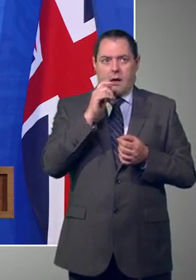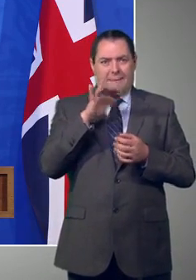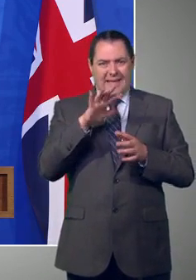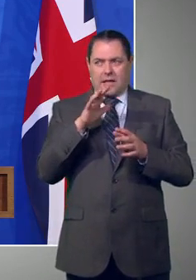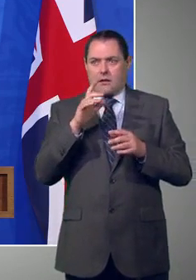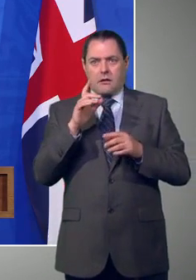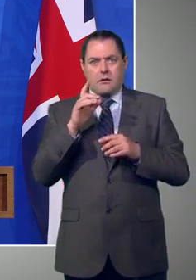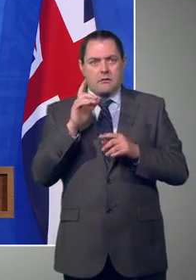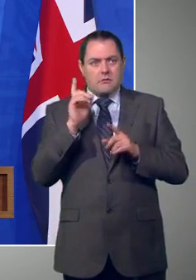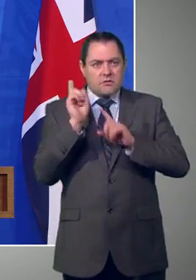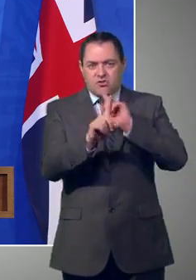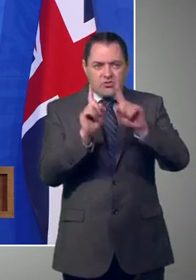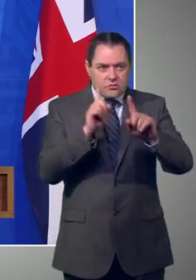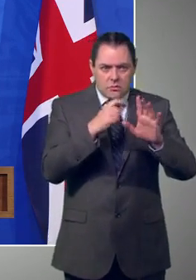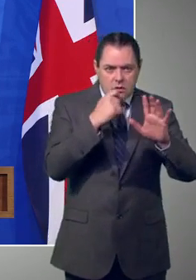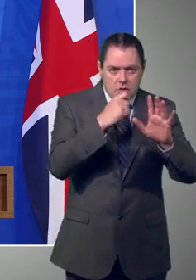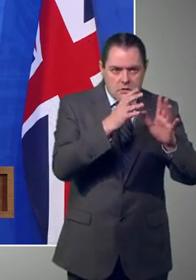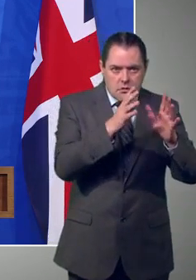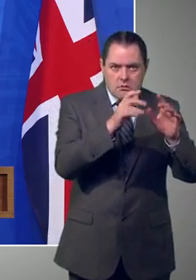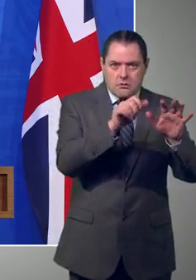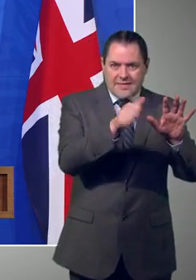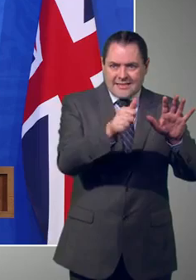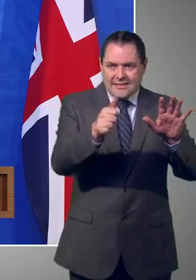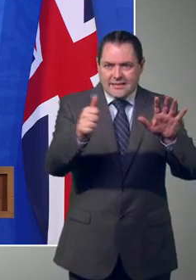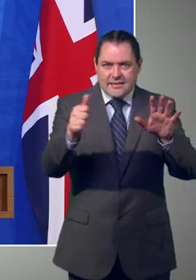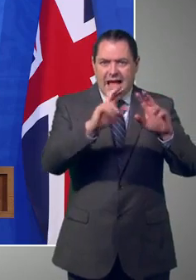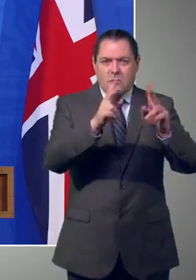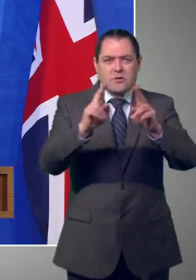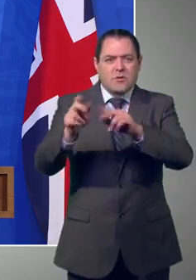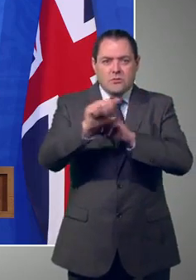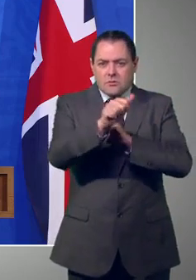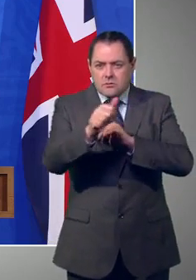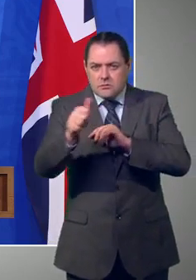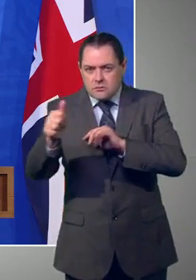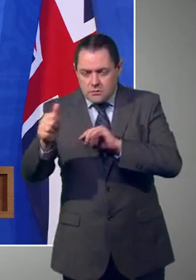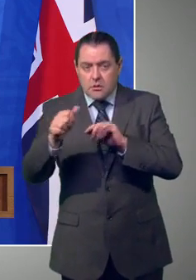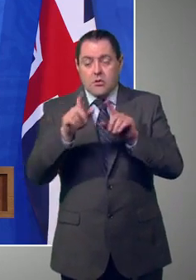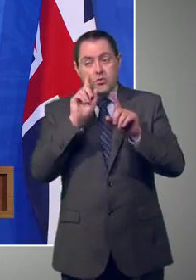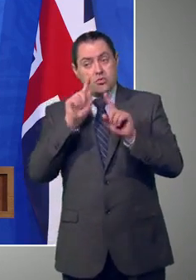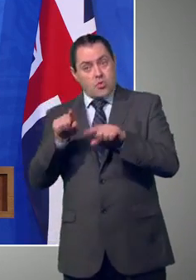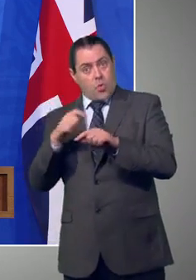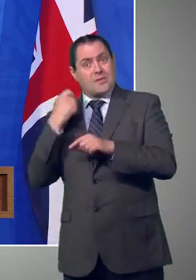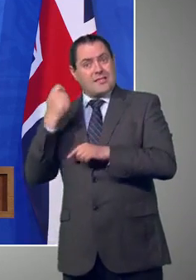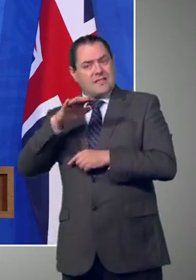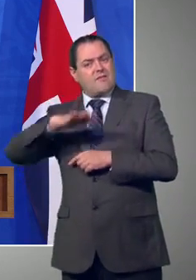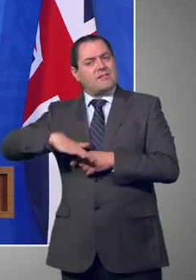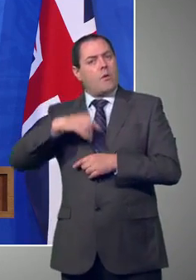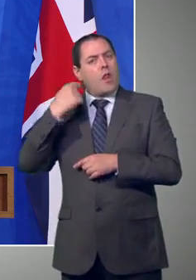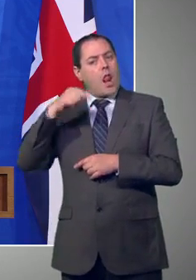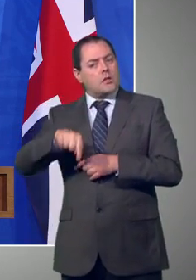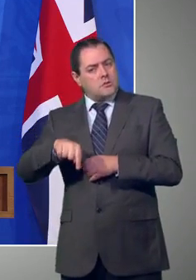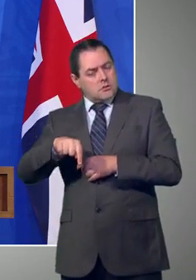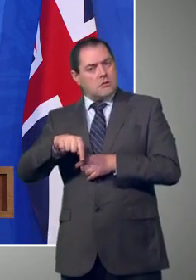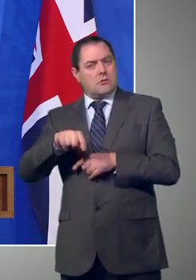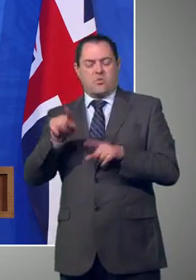of surge vaccinations work in South London and I'm but I'm